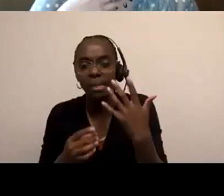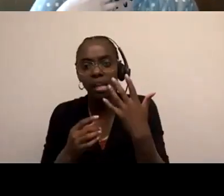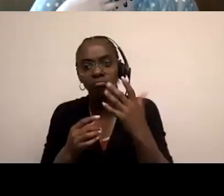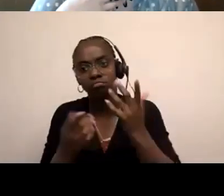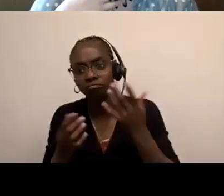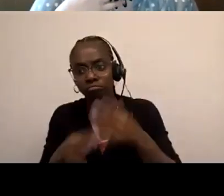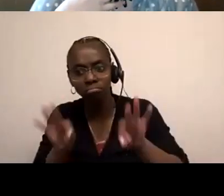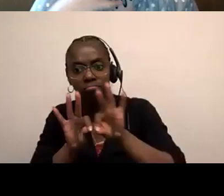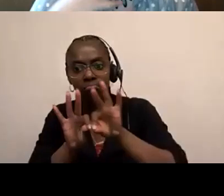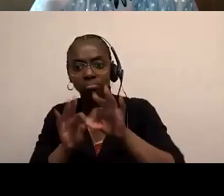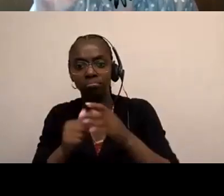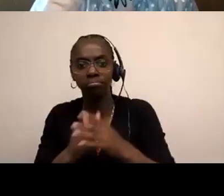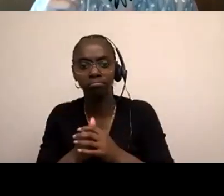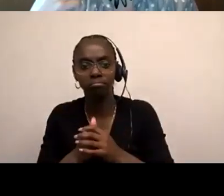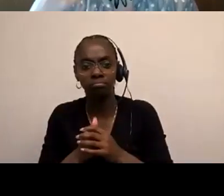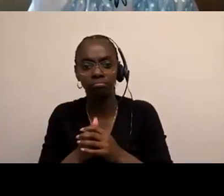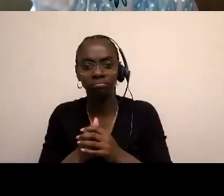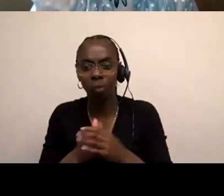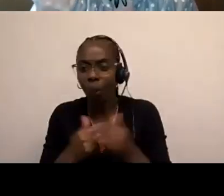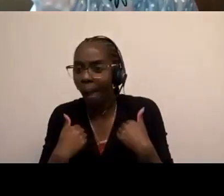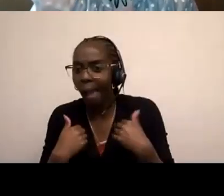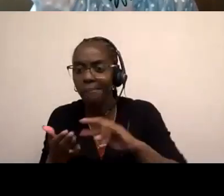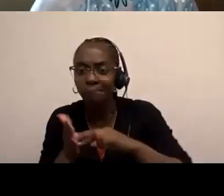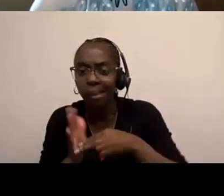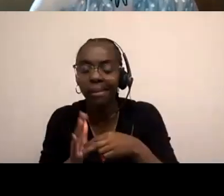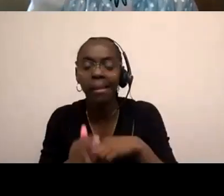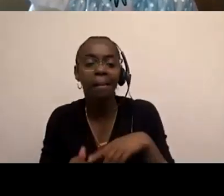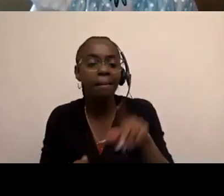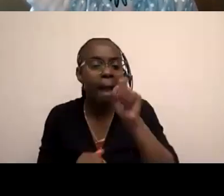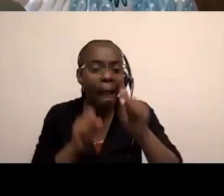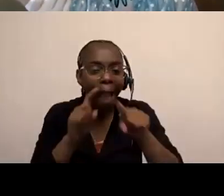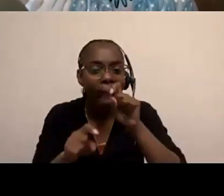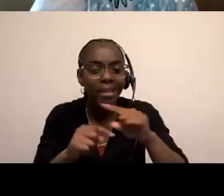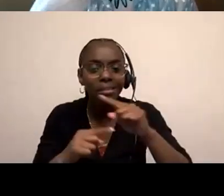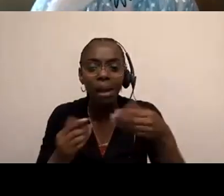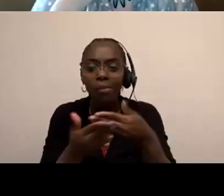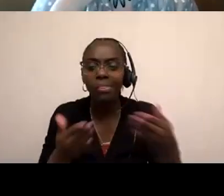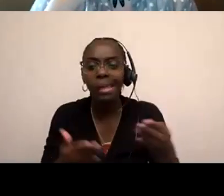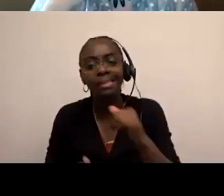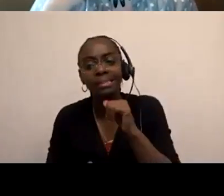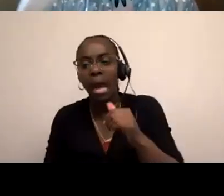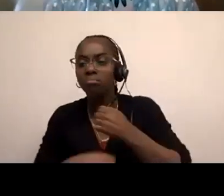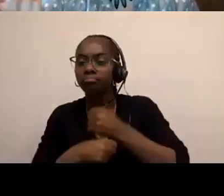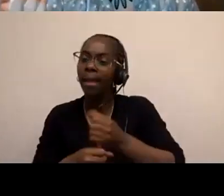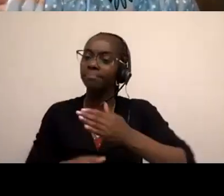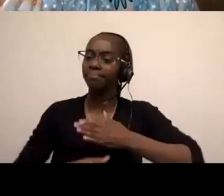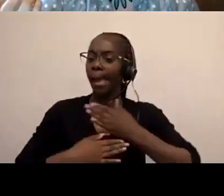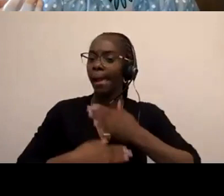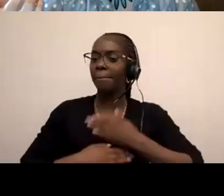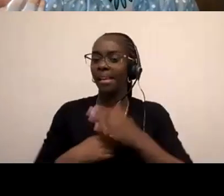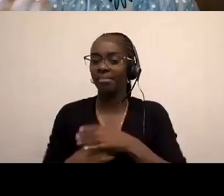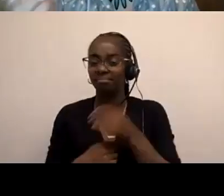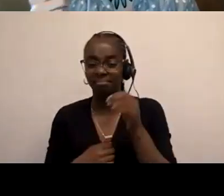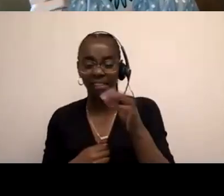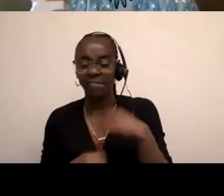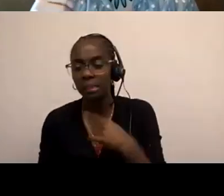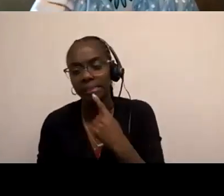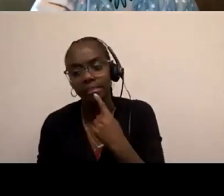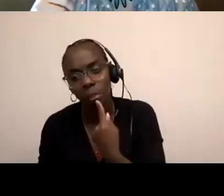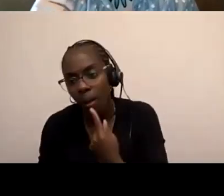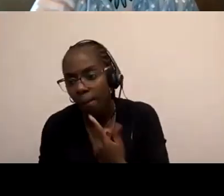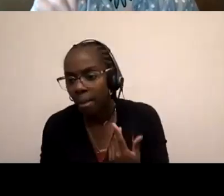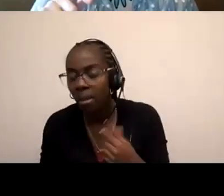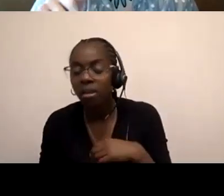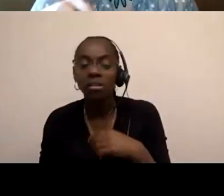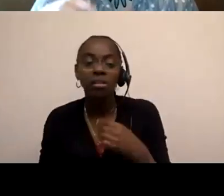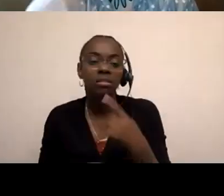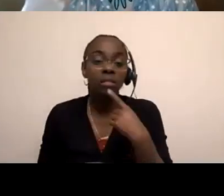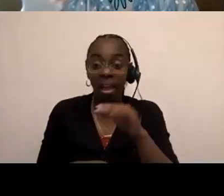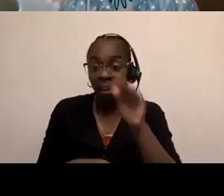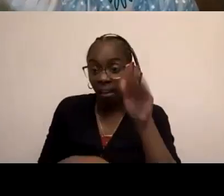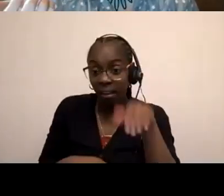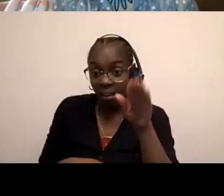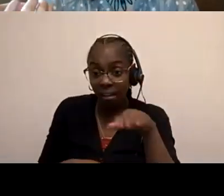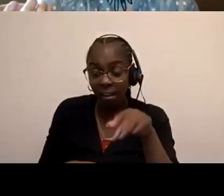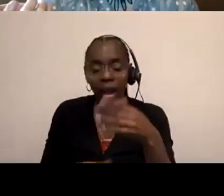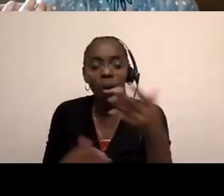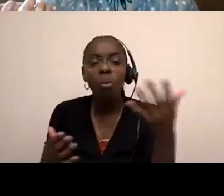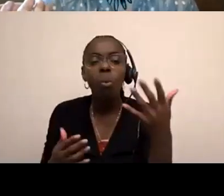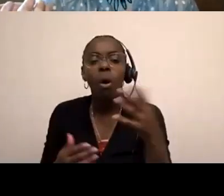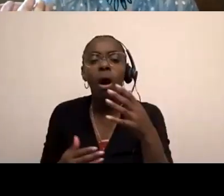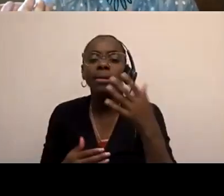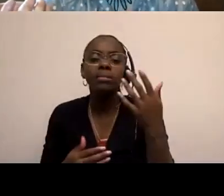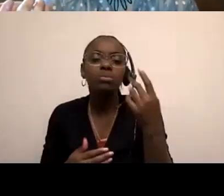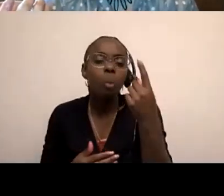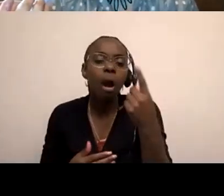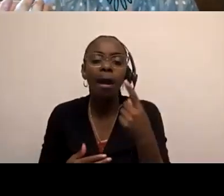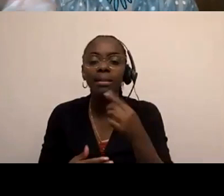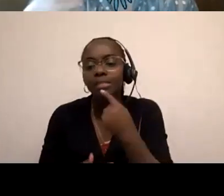ASK THEM ABOUT THINGS HAPPENED THAT DAY THAT WERE NOT PLEASANT. IF SOMETHING DISAPPOINTING WHAT'S ONE THING